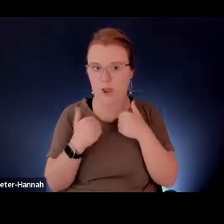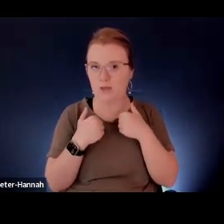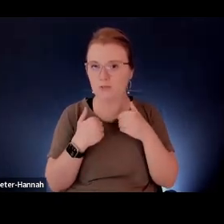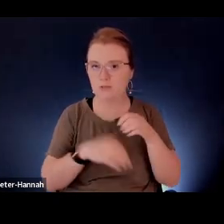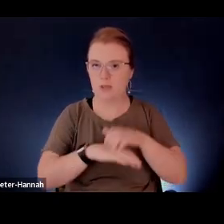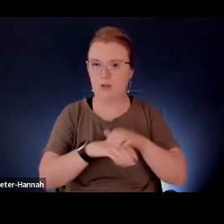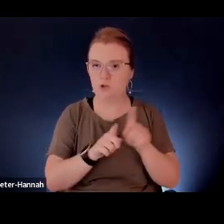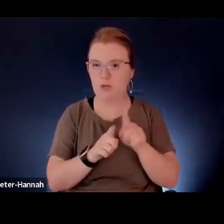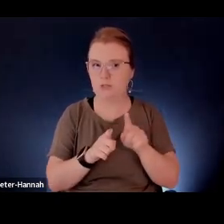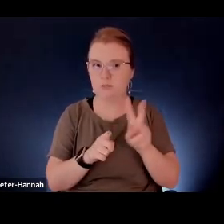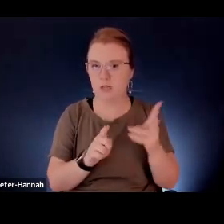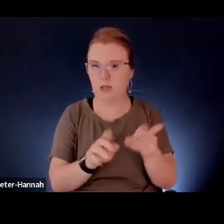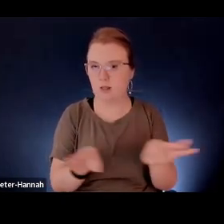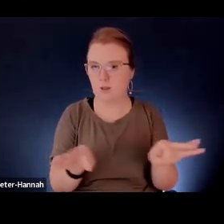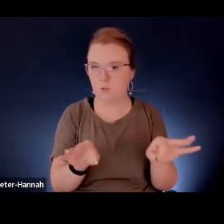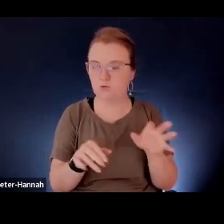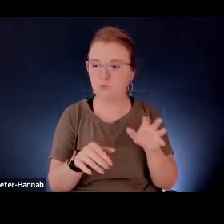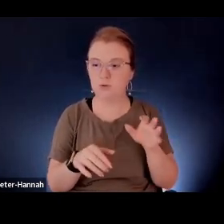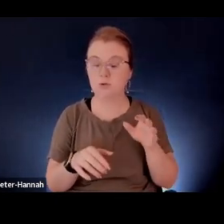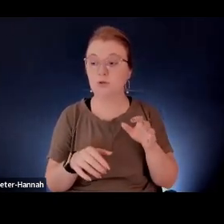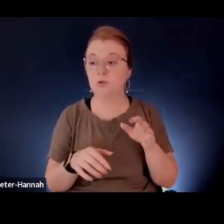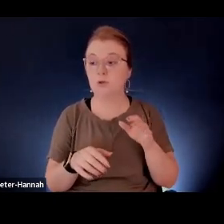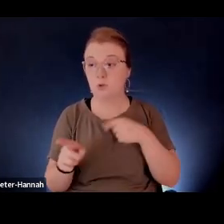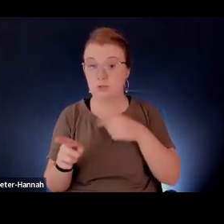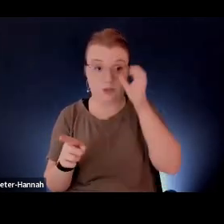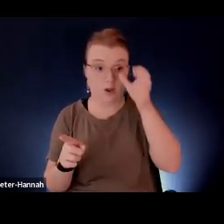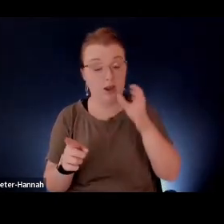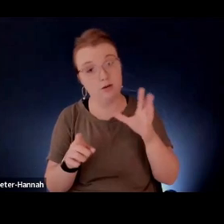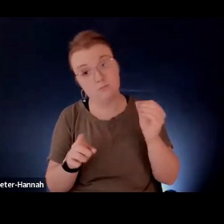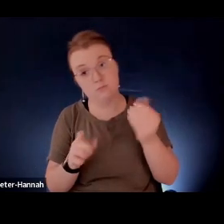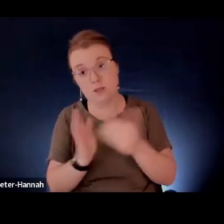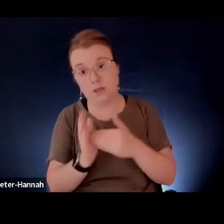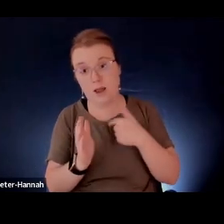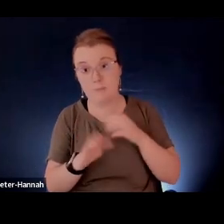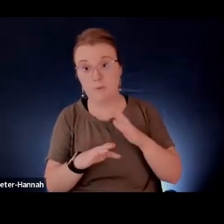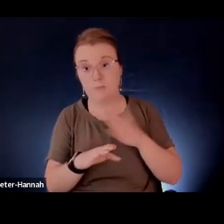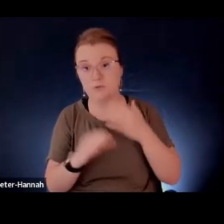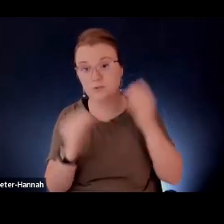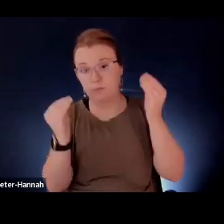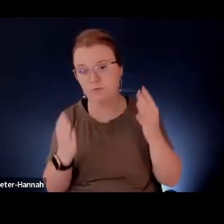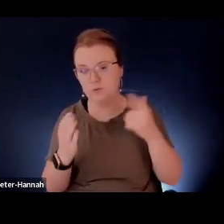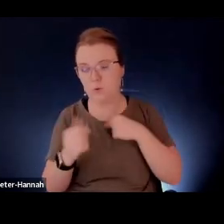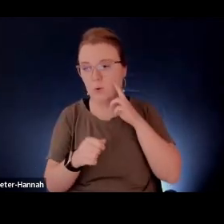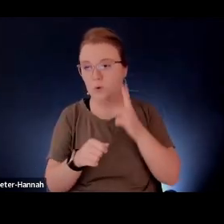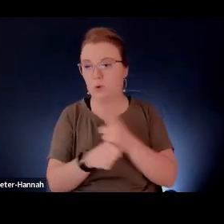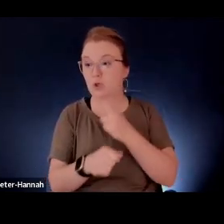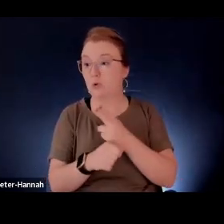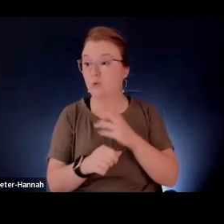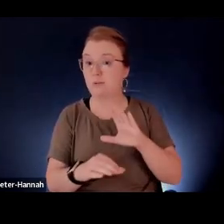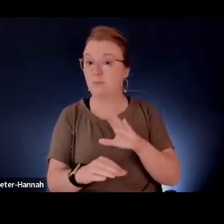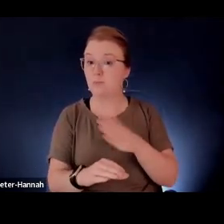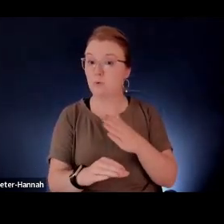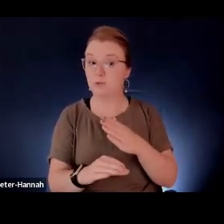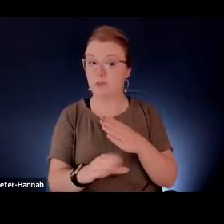So, the concept here, and I'm a music ed professor, so I'm gonna use a music example is loud, but notice on here